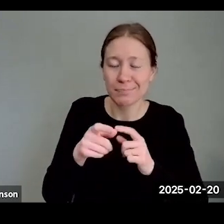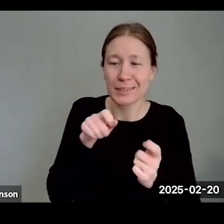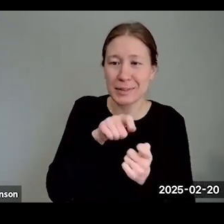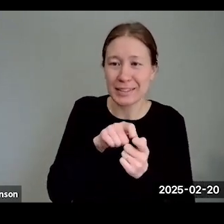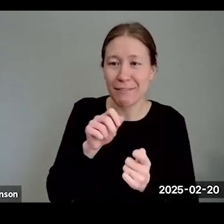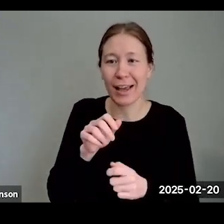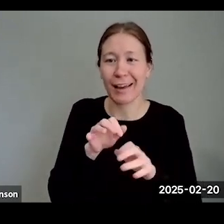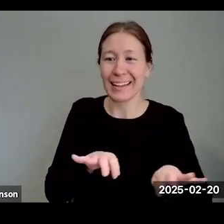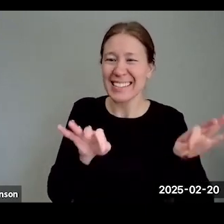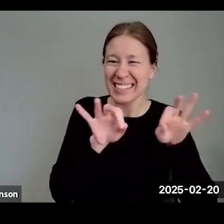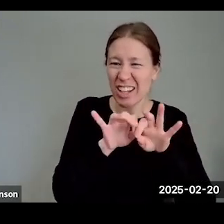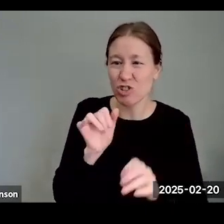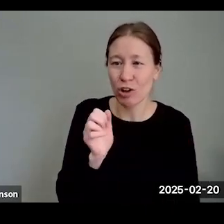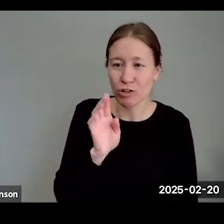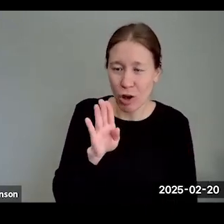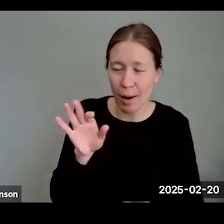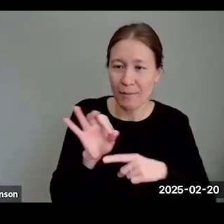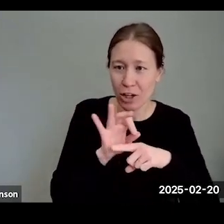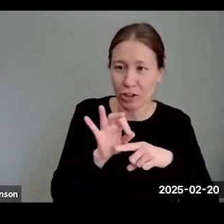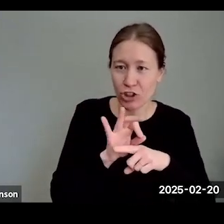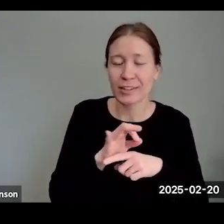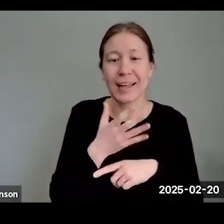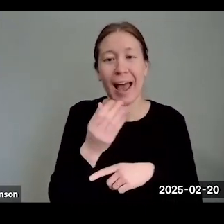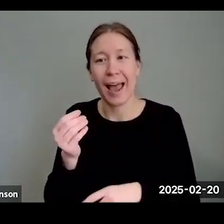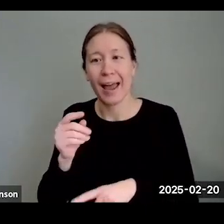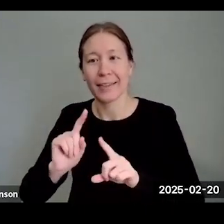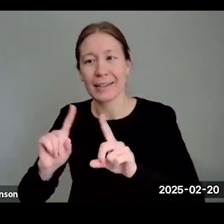and the differences between those in marginal job functions.